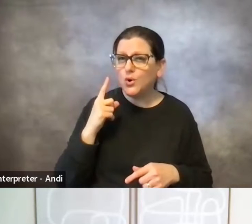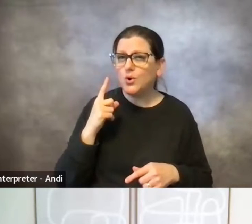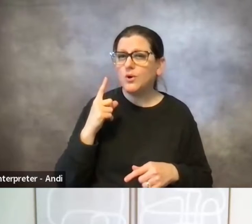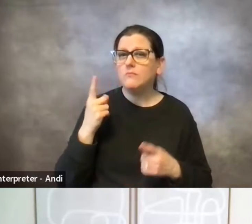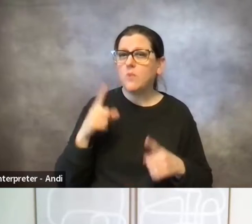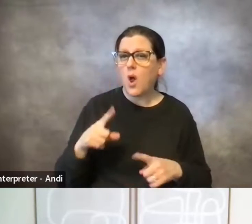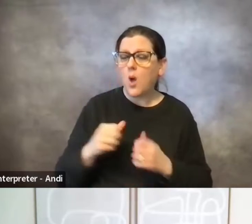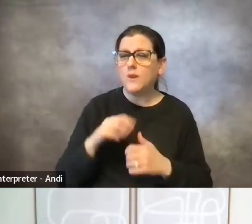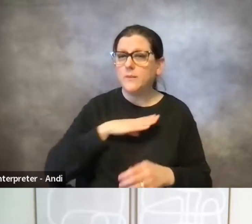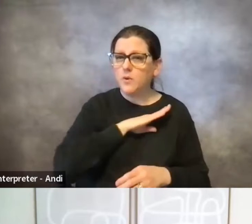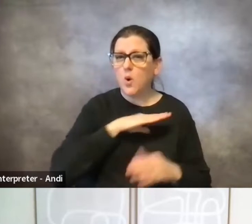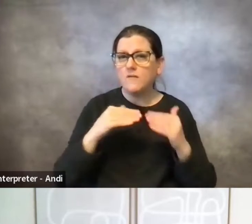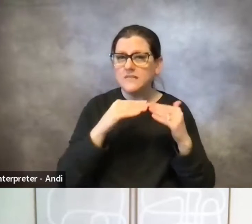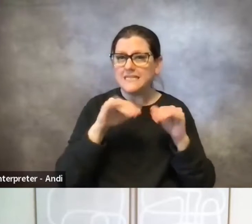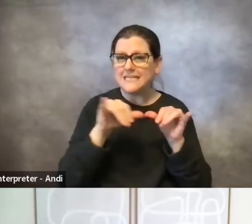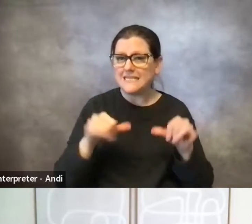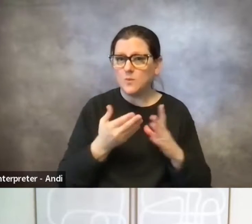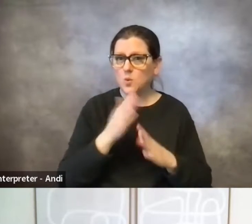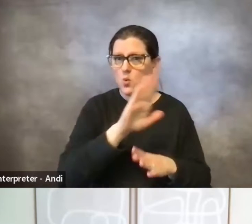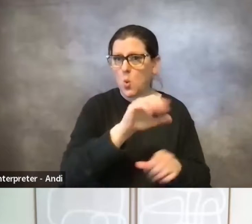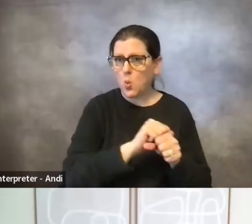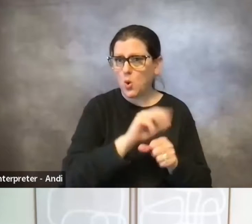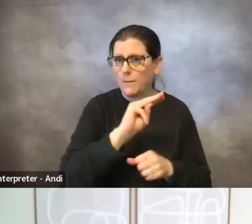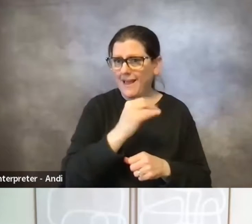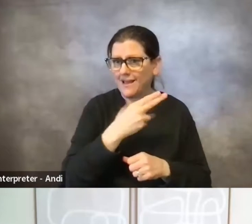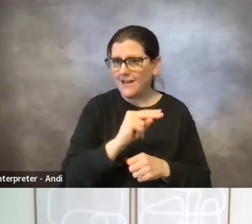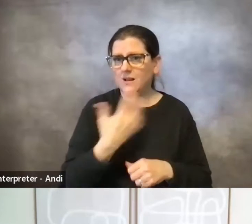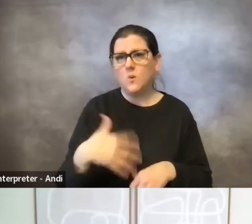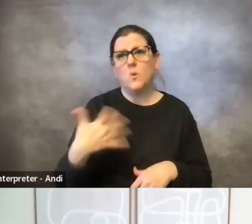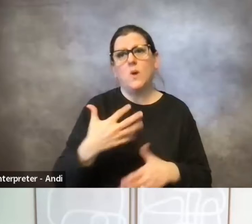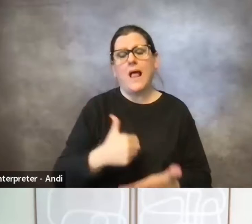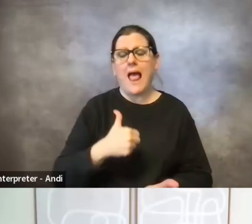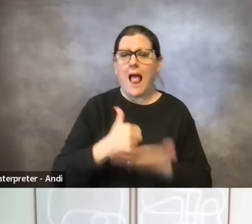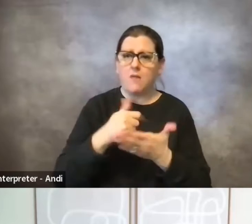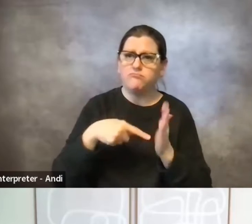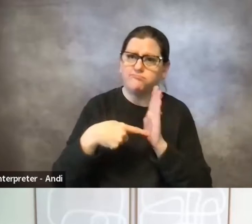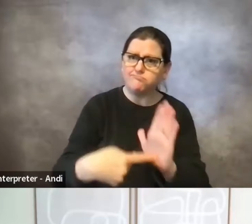through your work, Megan, I think it really has helped to highlight this intersection of